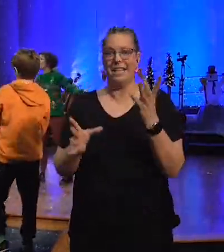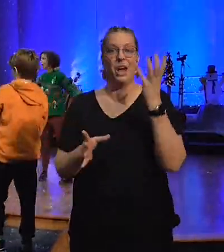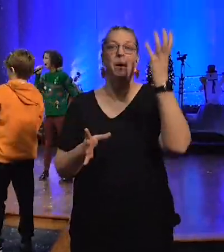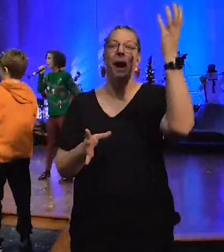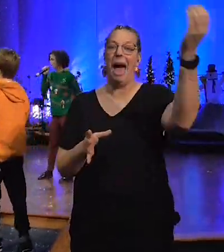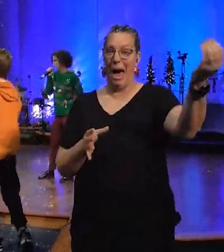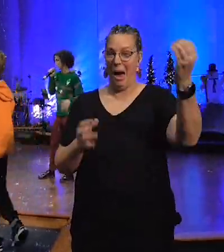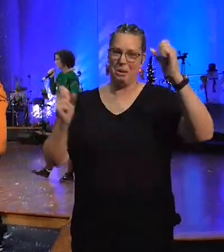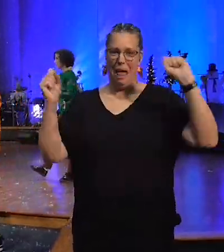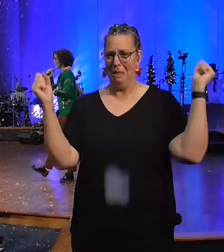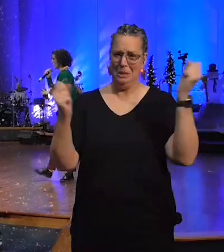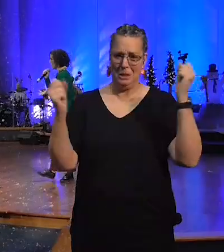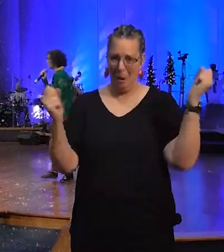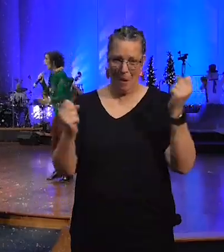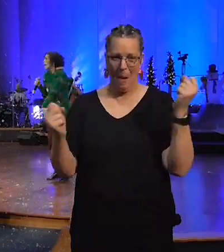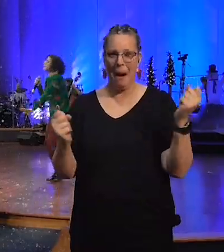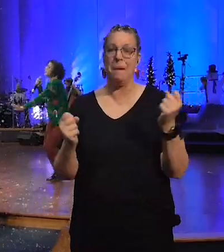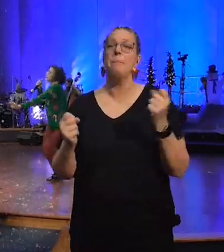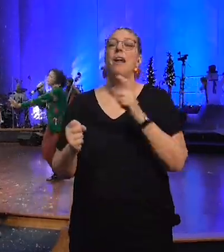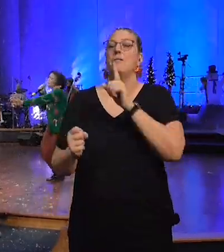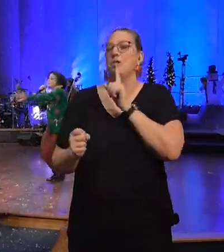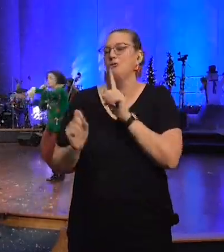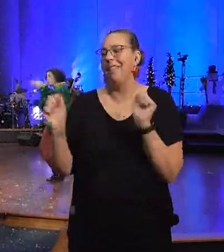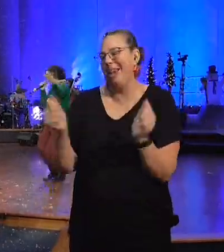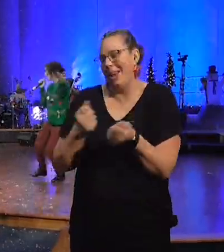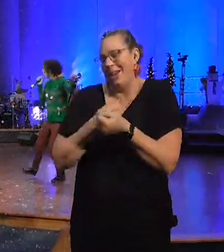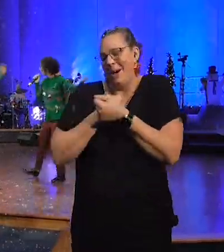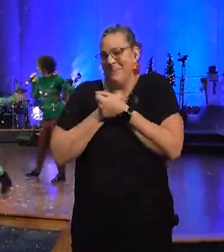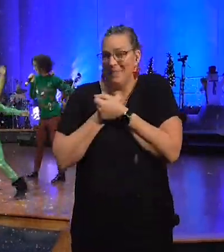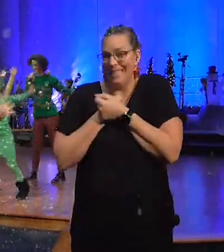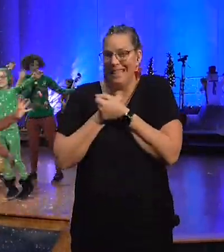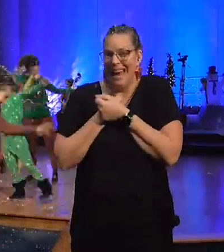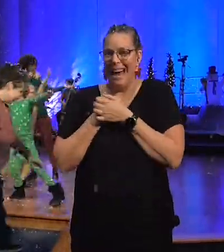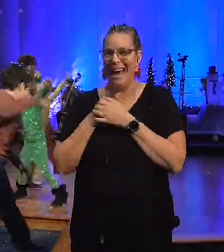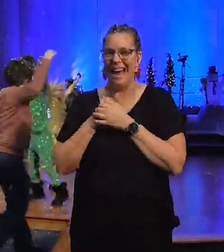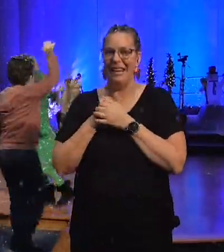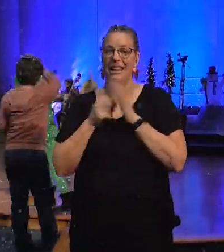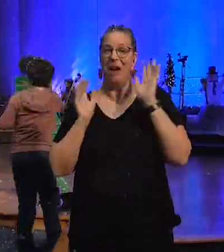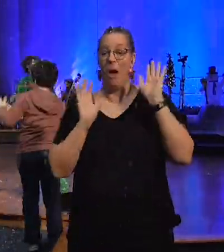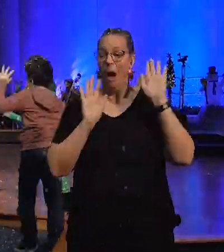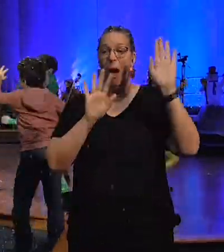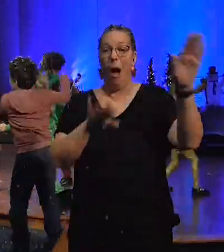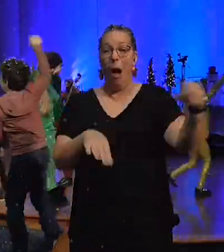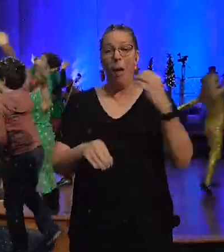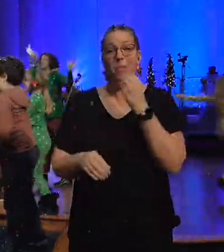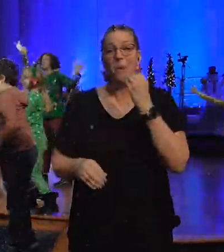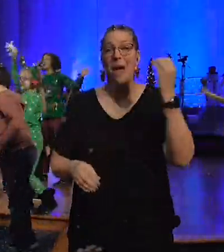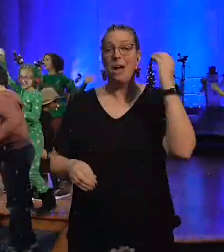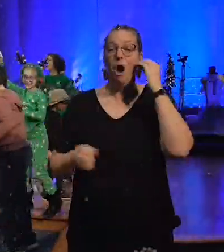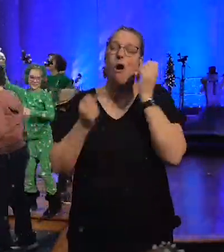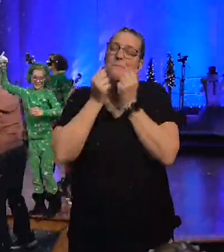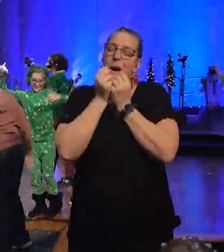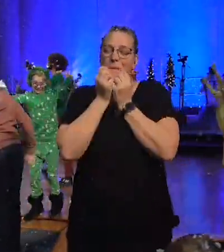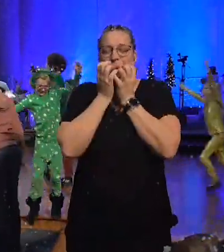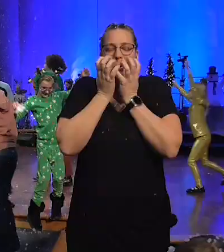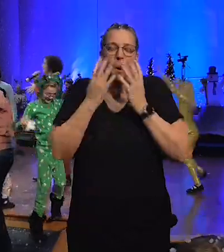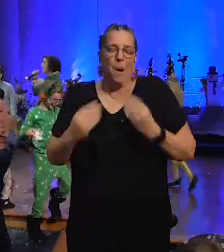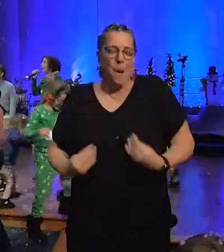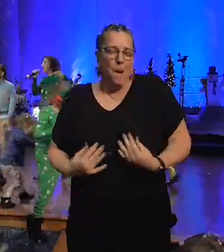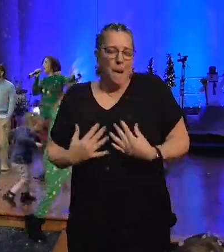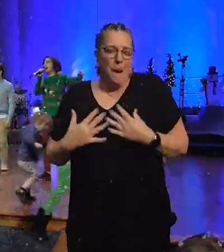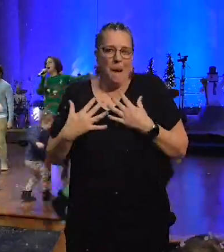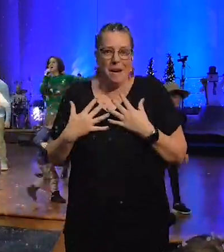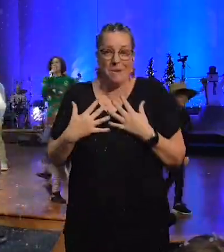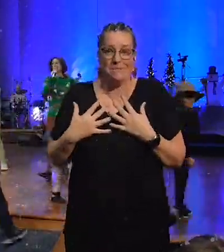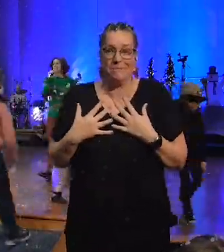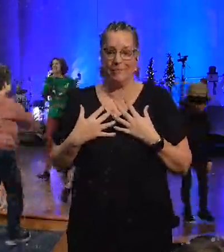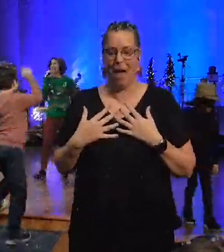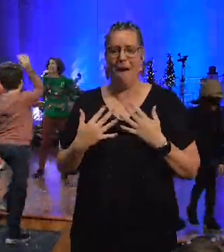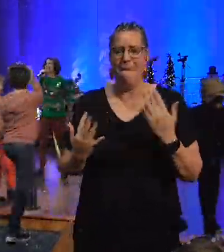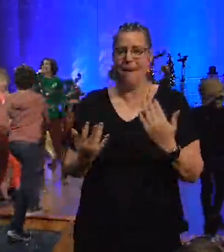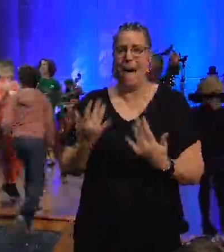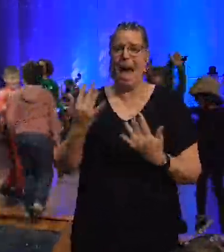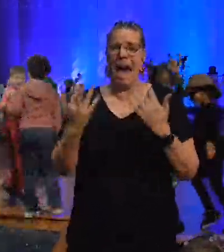we finally K good night I will hate going out in the storm but if you really hold me TI all